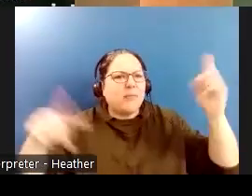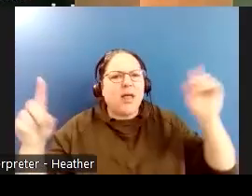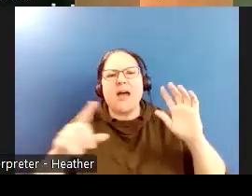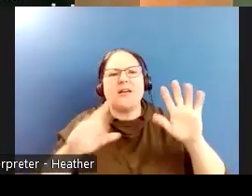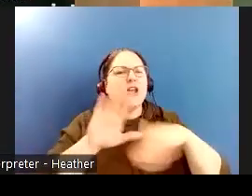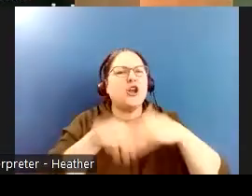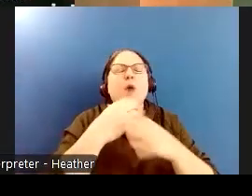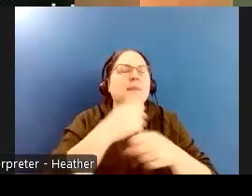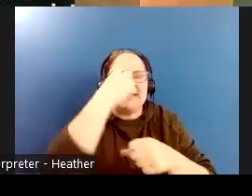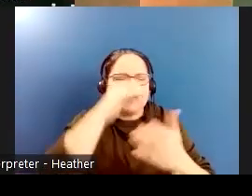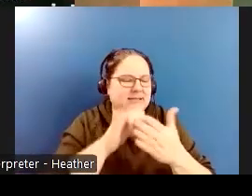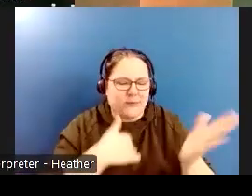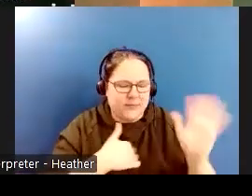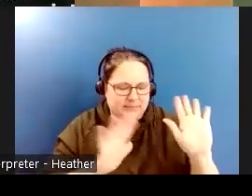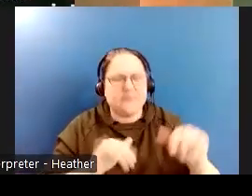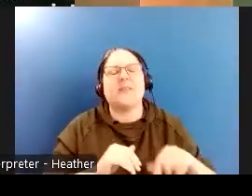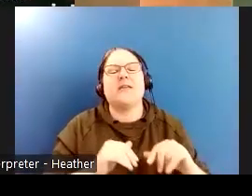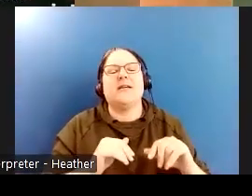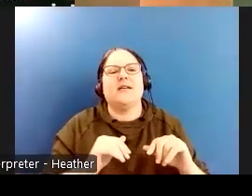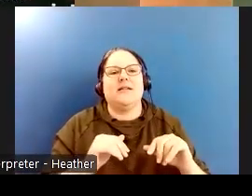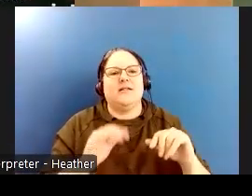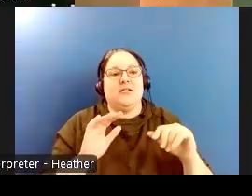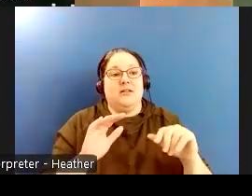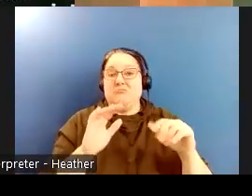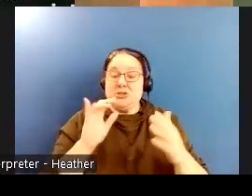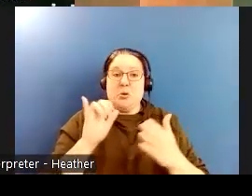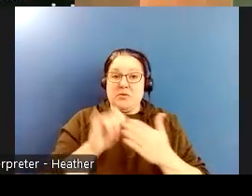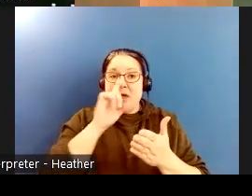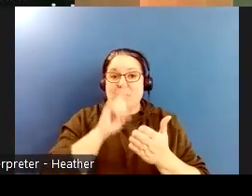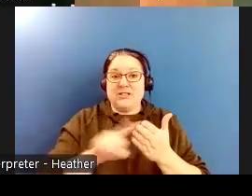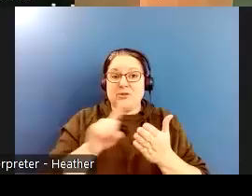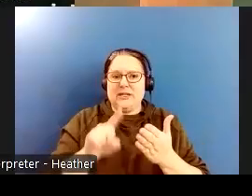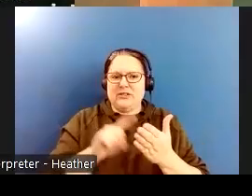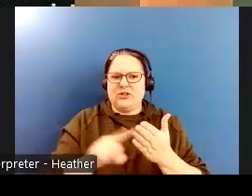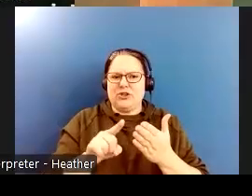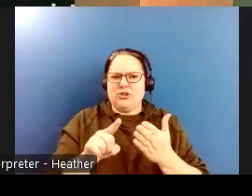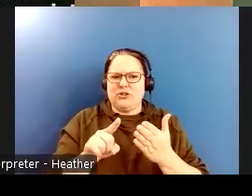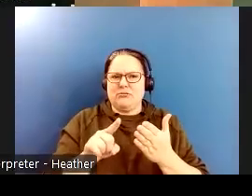and and uh to other researchers either. It didn't really make any sense. But CRP makes a lot of